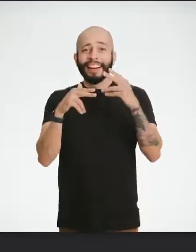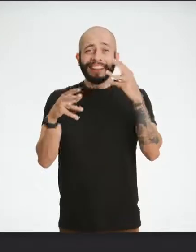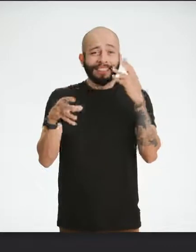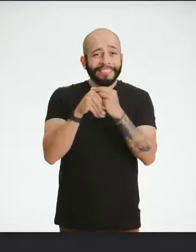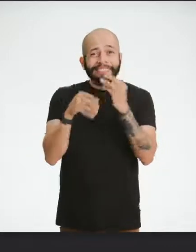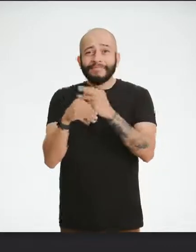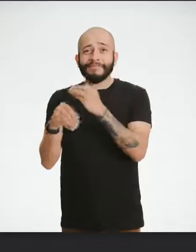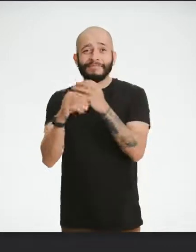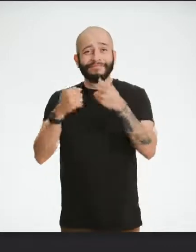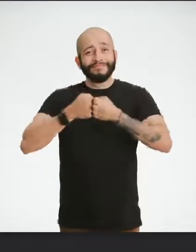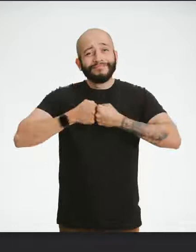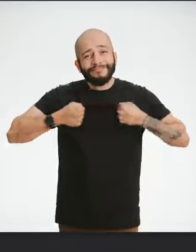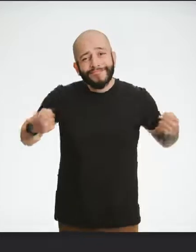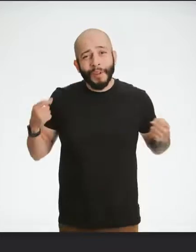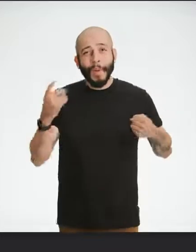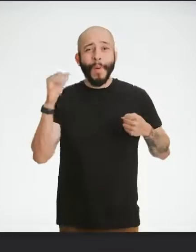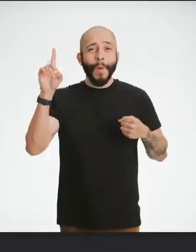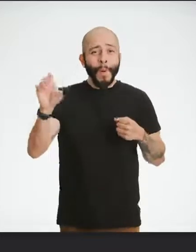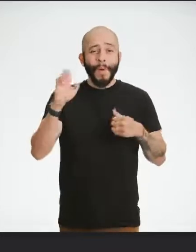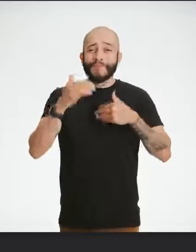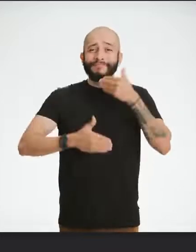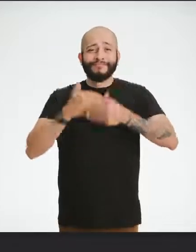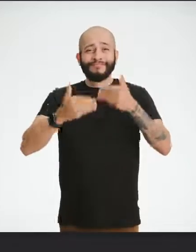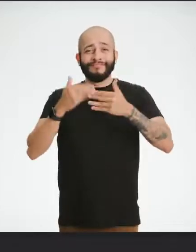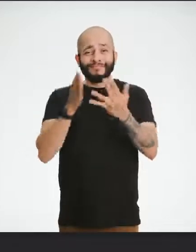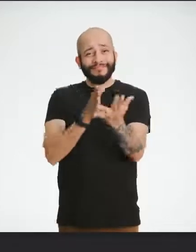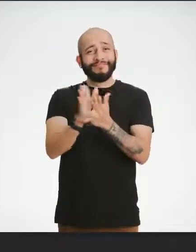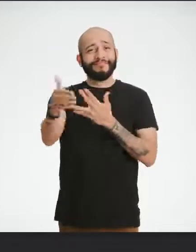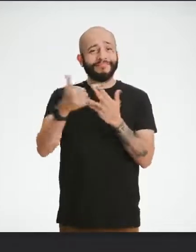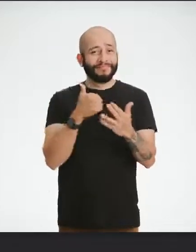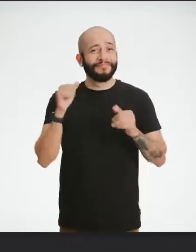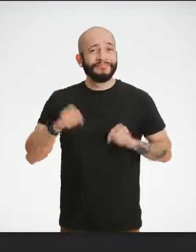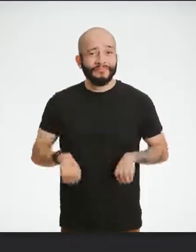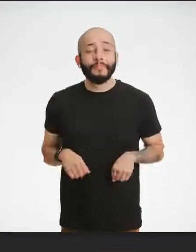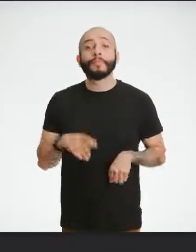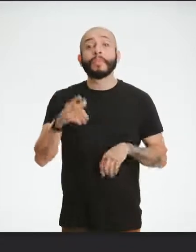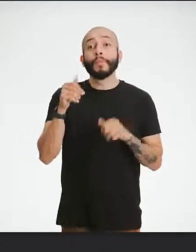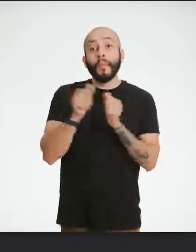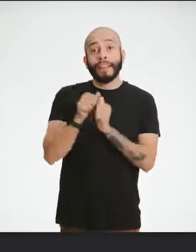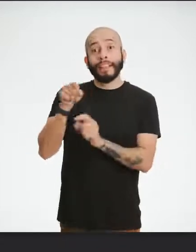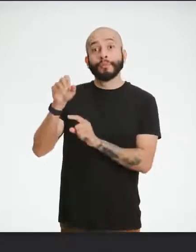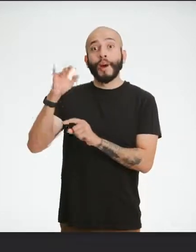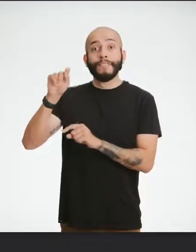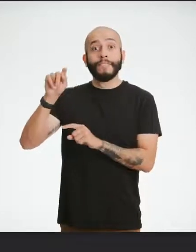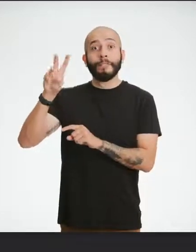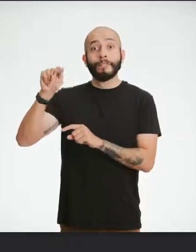And build plugins extend all the way to Xcode Cloud, where they run as part of every build.